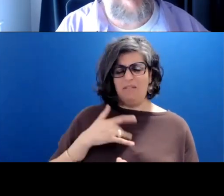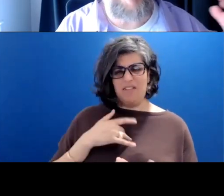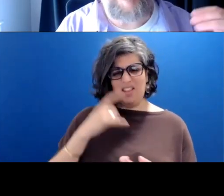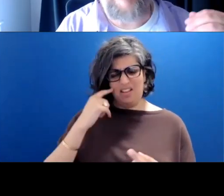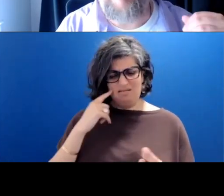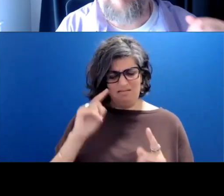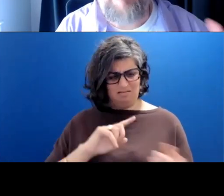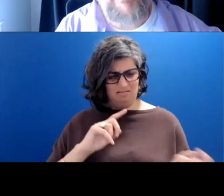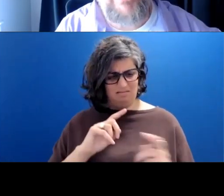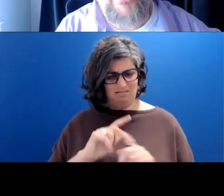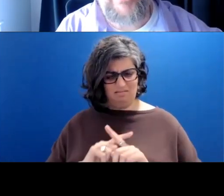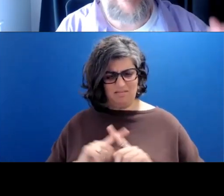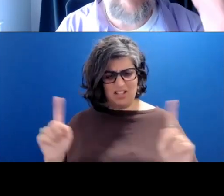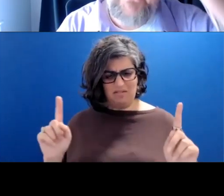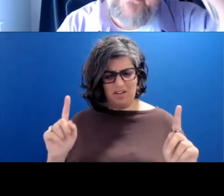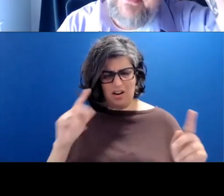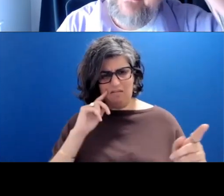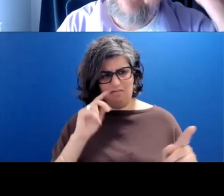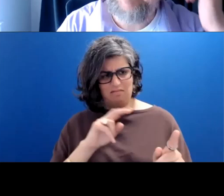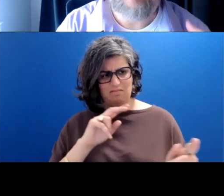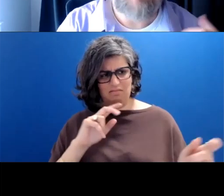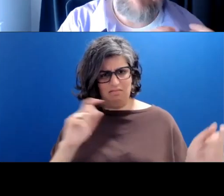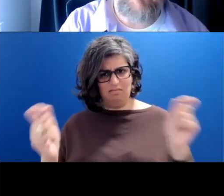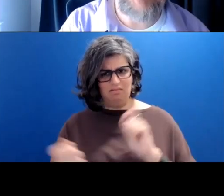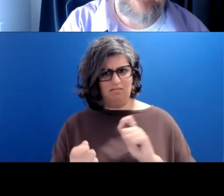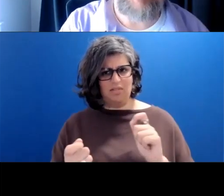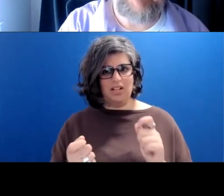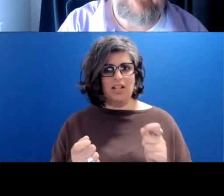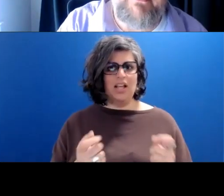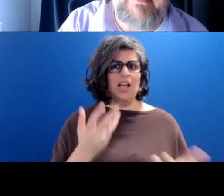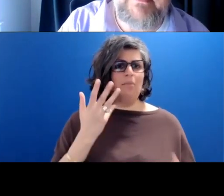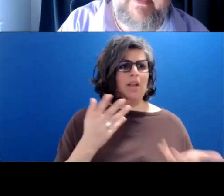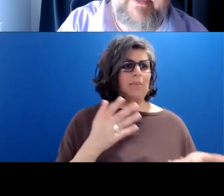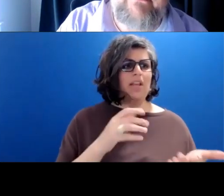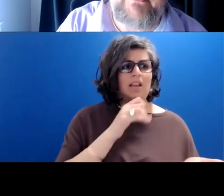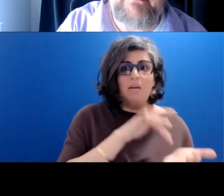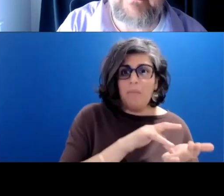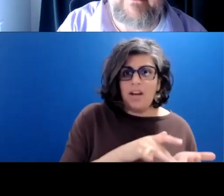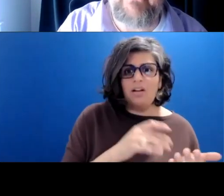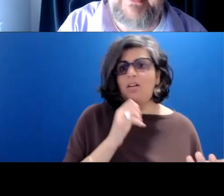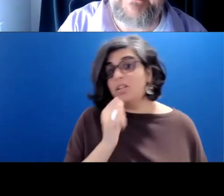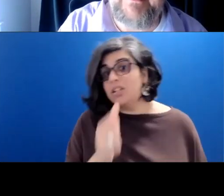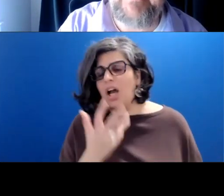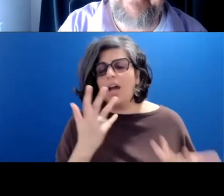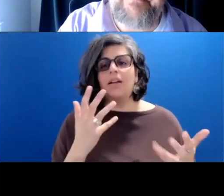it might mean medically going in a different direction, but always having that openness to have those conversations.